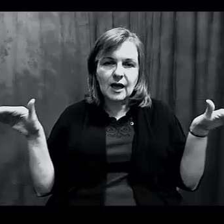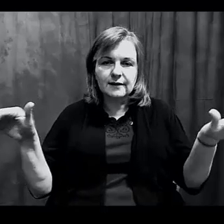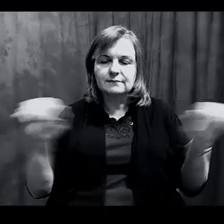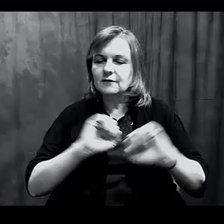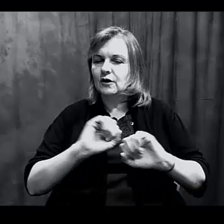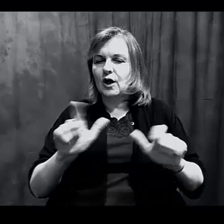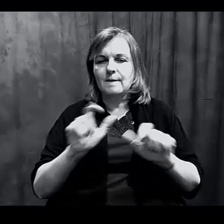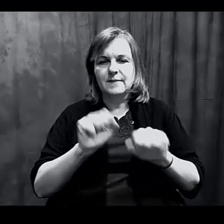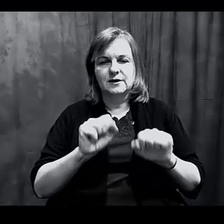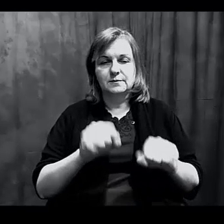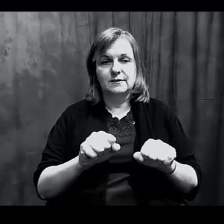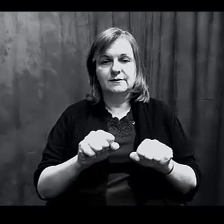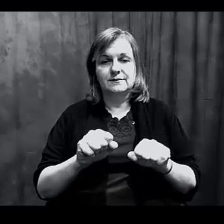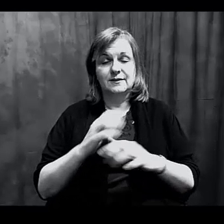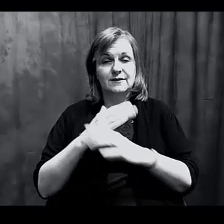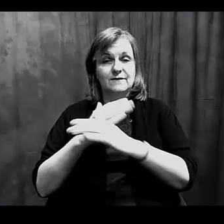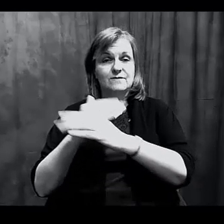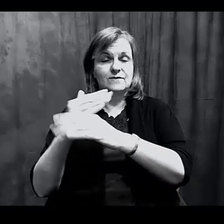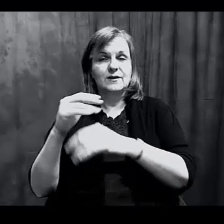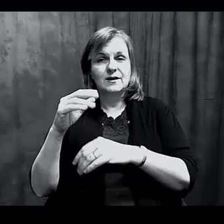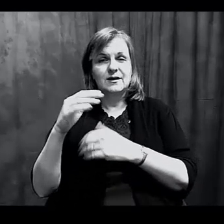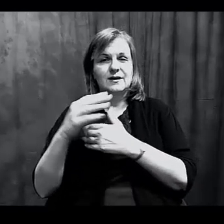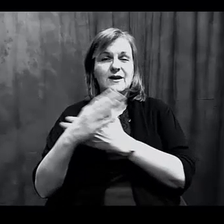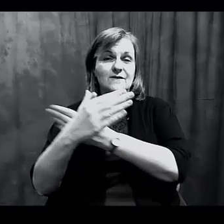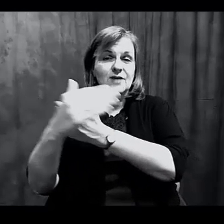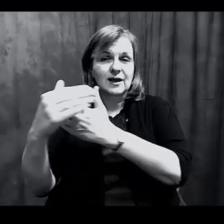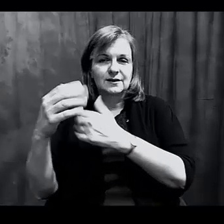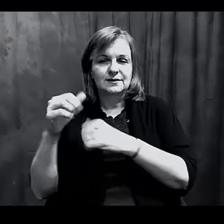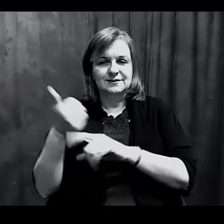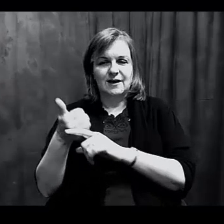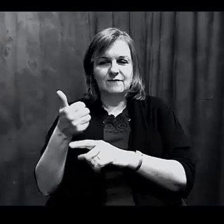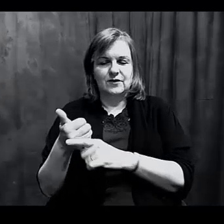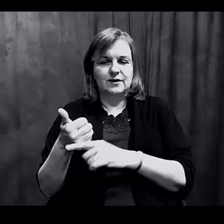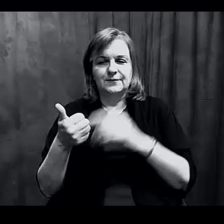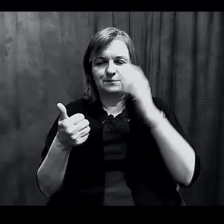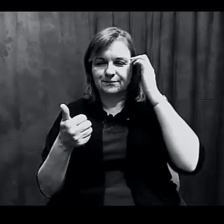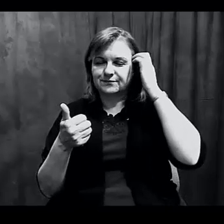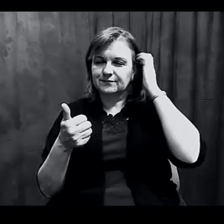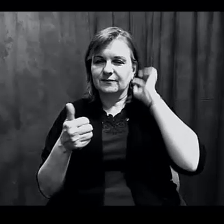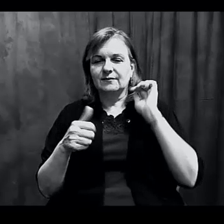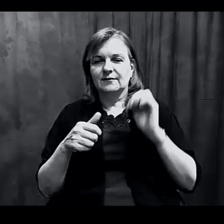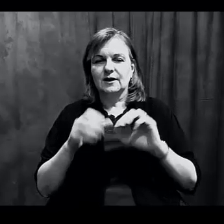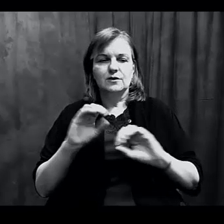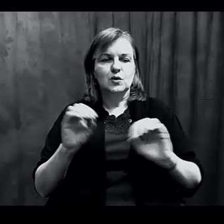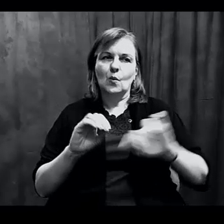though they're vulnerable when they shed that exoskeleton still great long-term